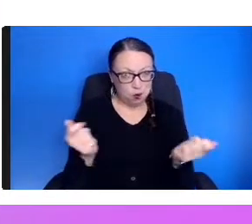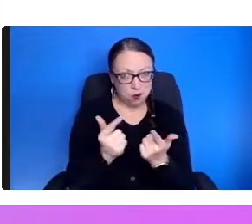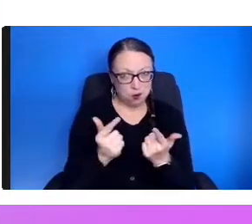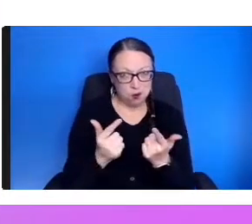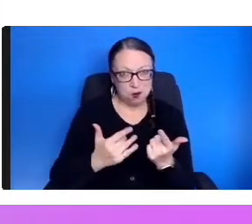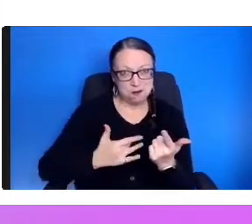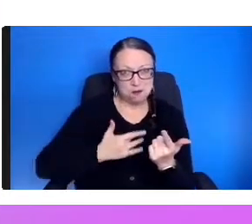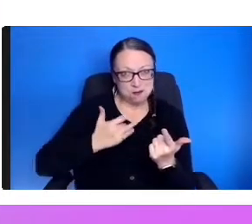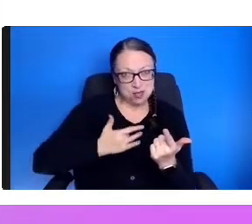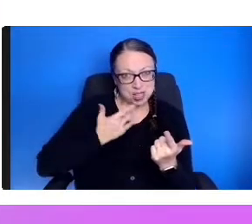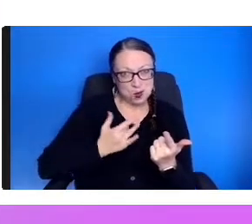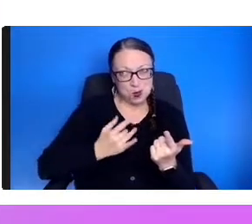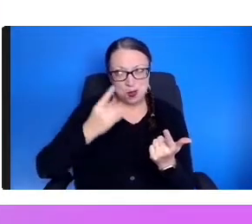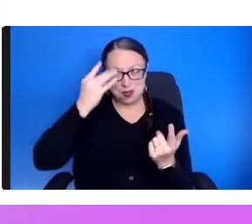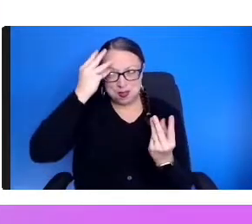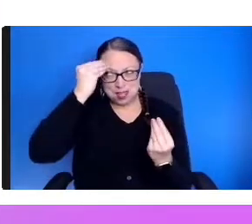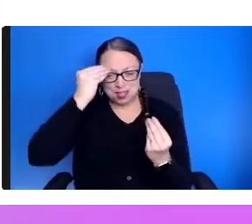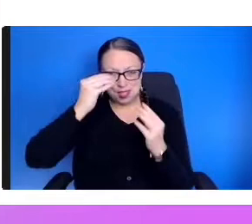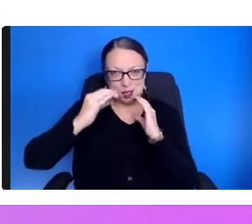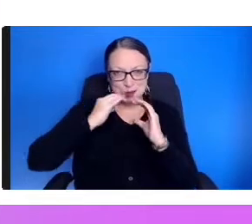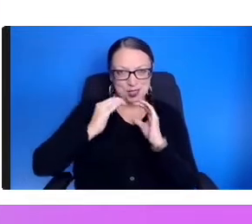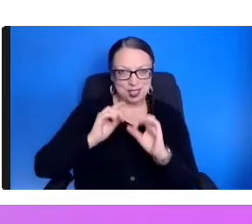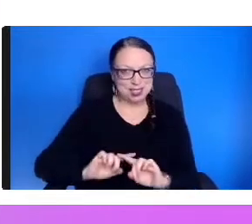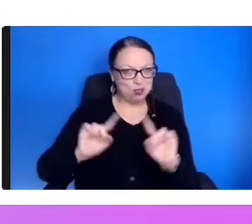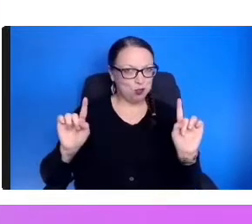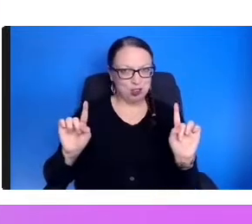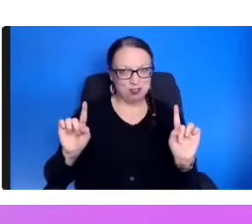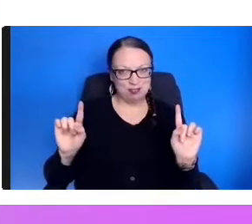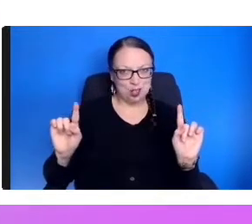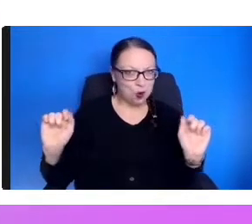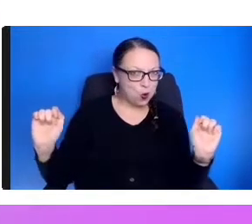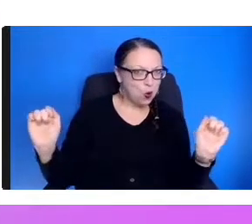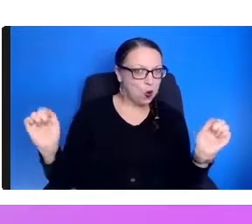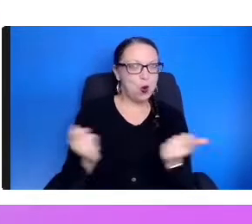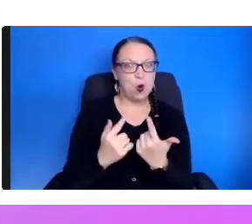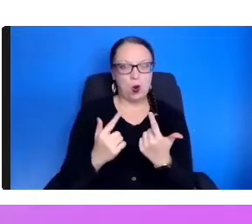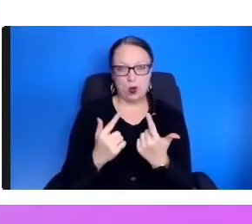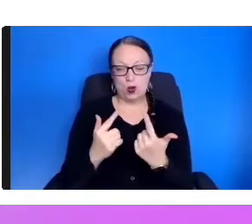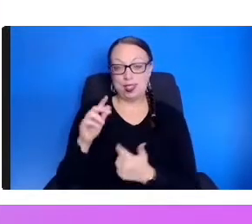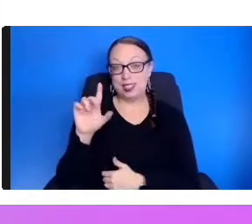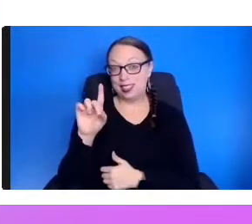think, feel and communicate differently 100% of us. Disability is the point